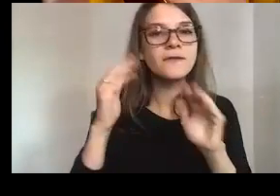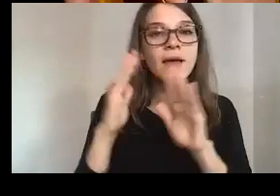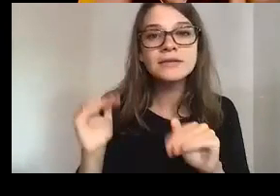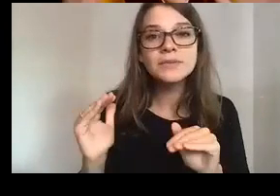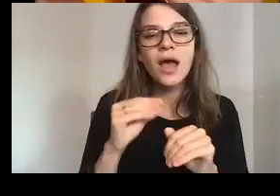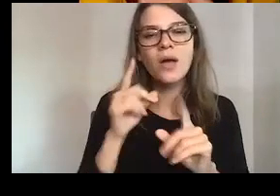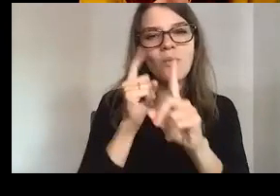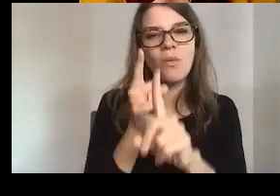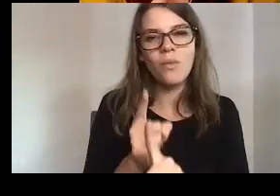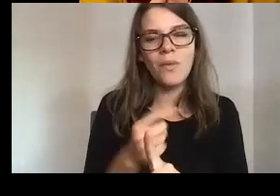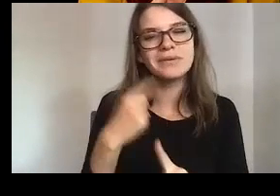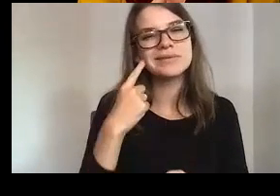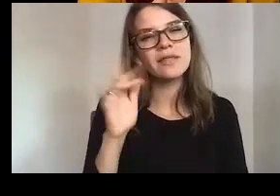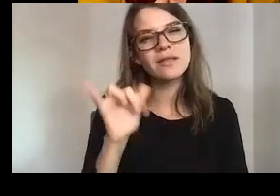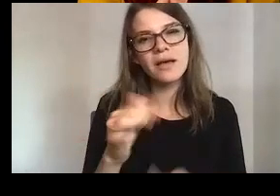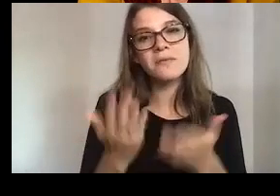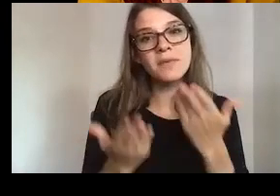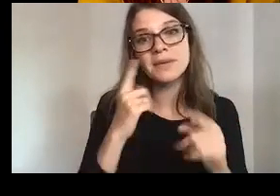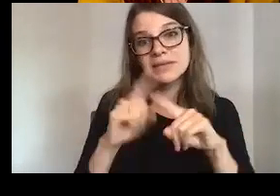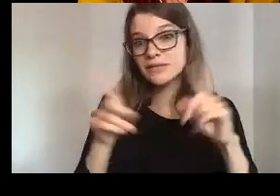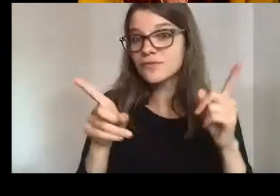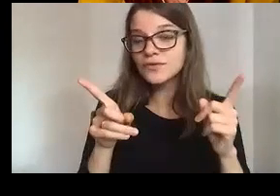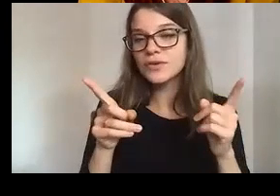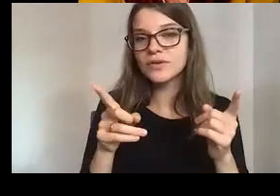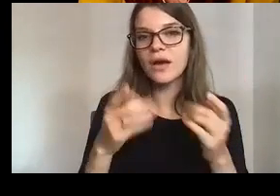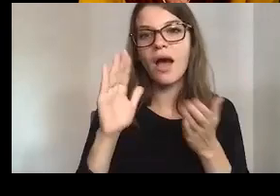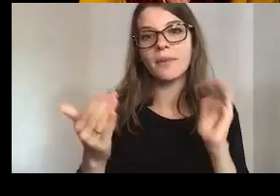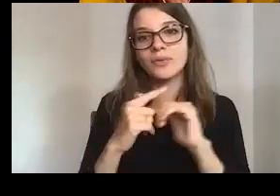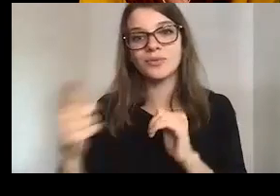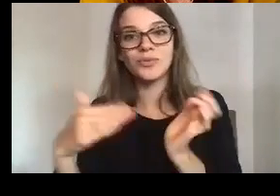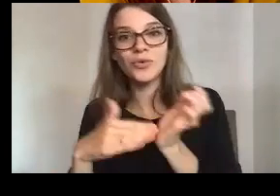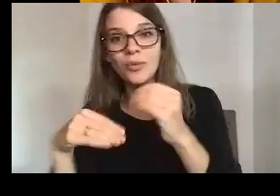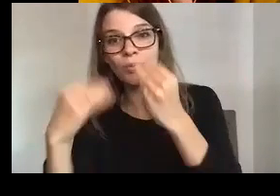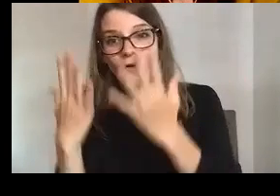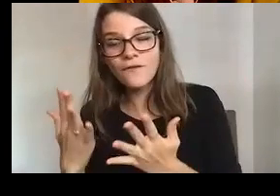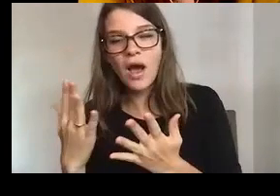that may be you know different from a provider's standpoint versus from a caregiver standpoint